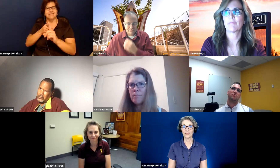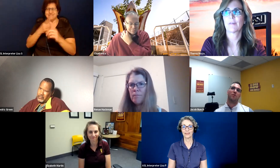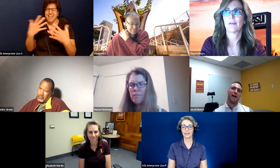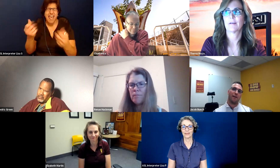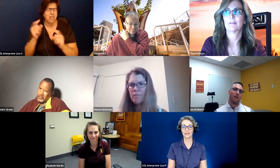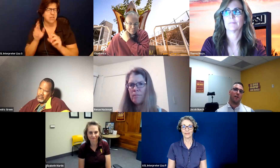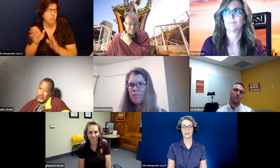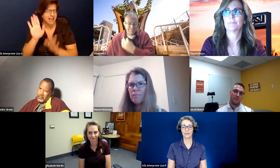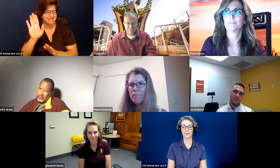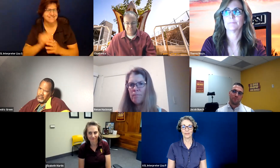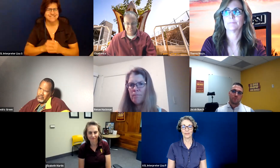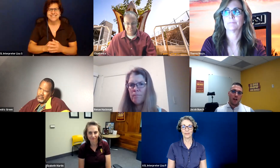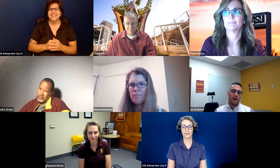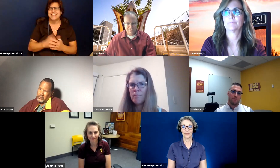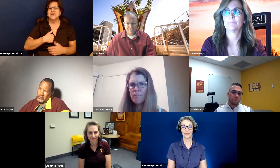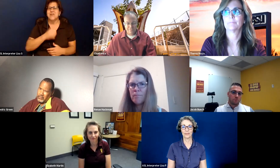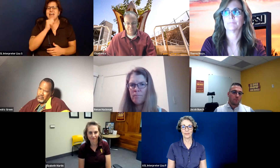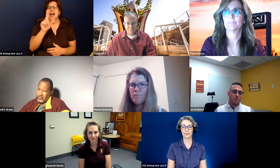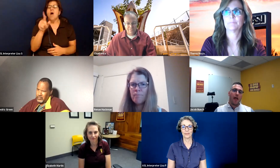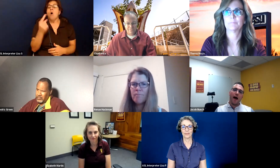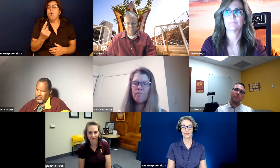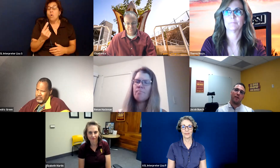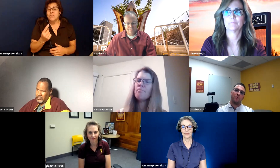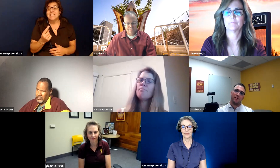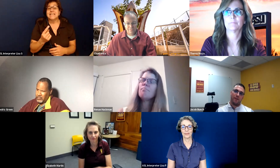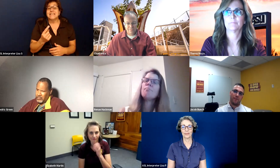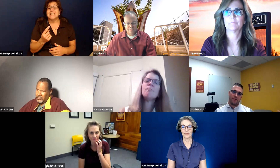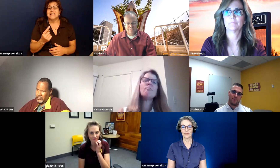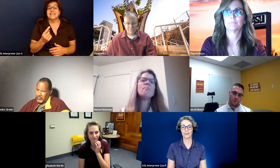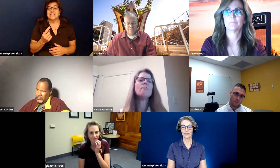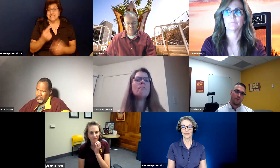So I have not only been successful once in college,